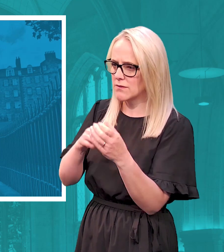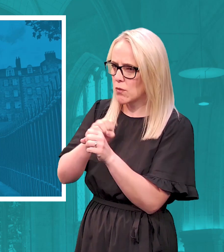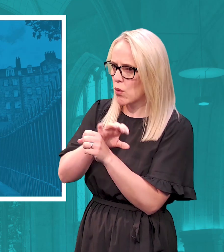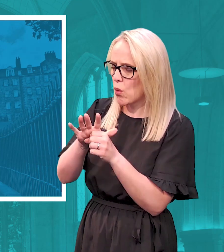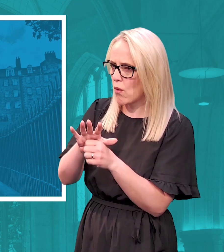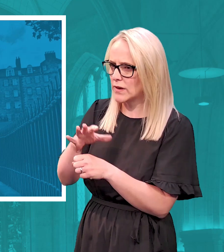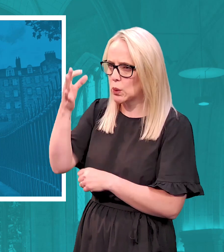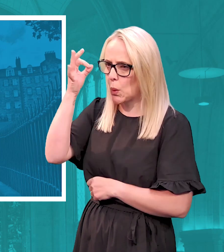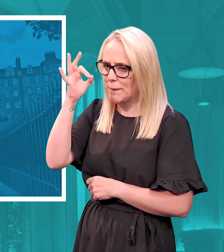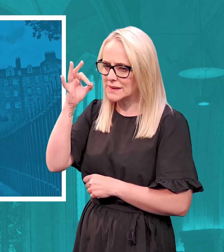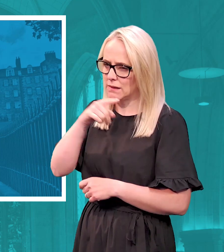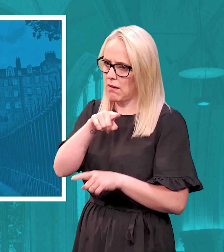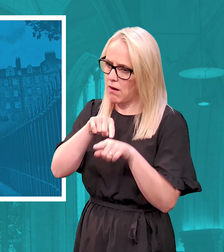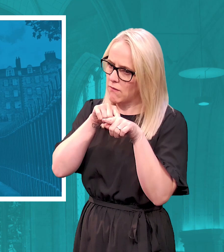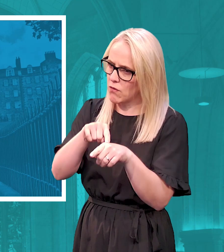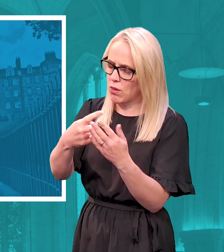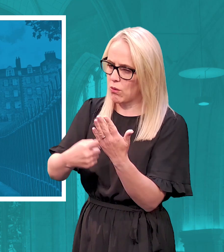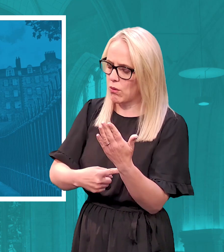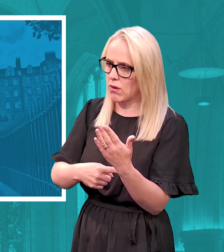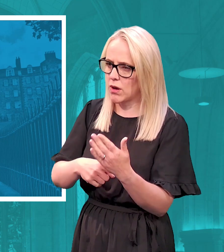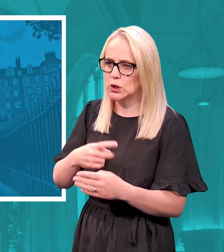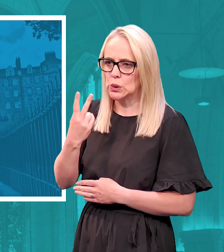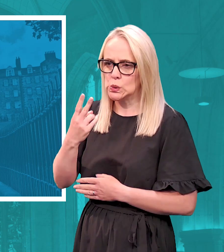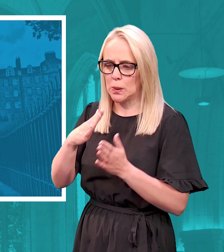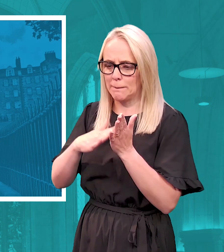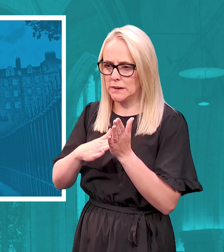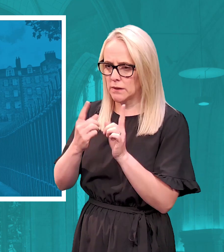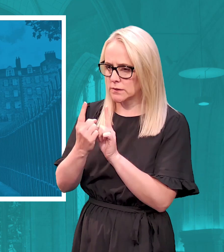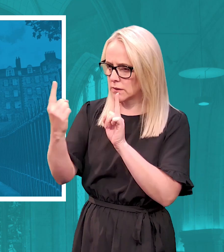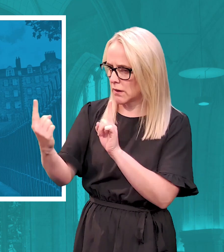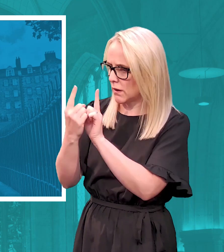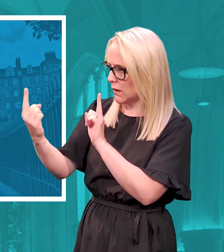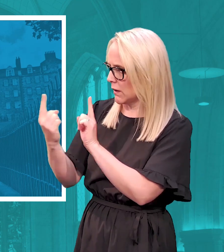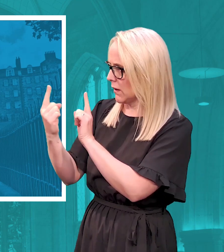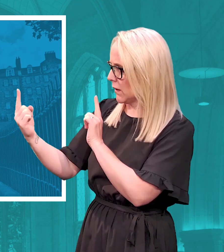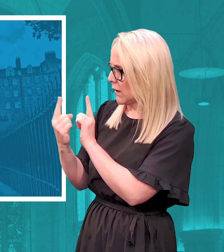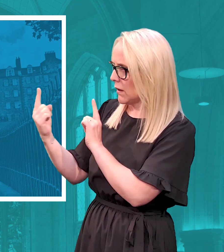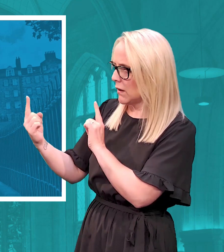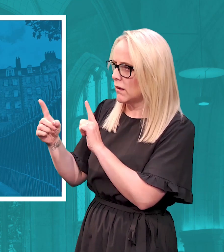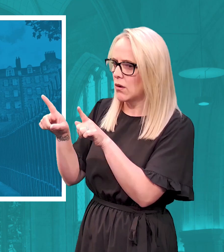who have patiently marked out two metres distancing, and who have ensured that buildings,